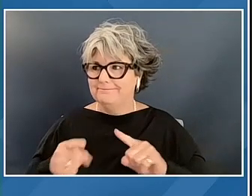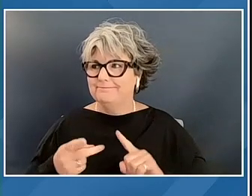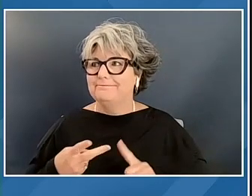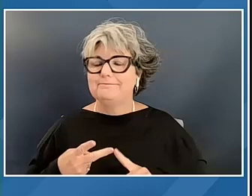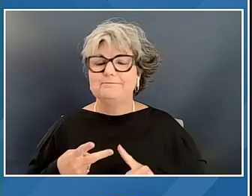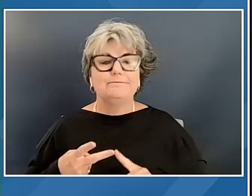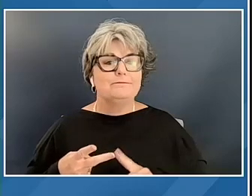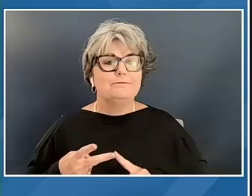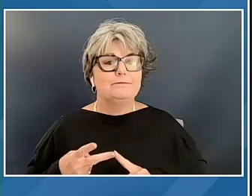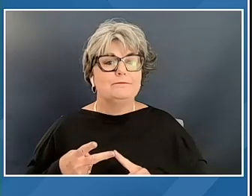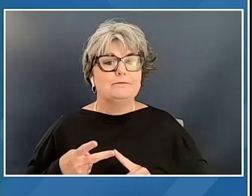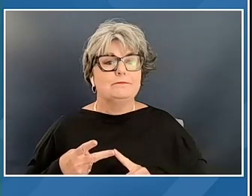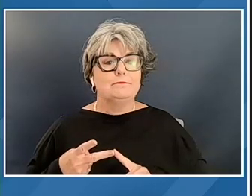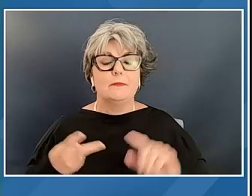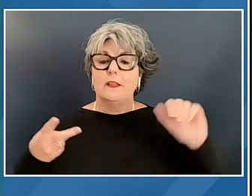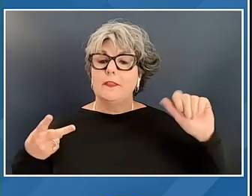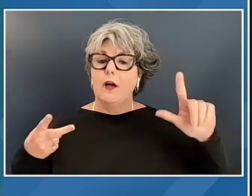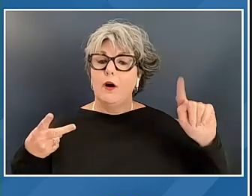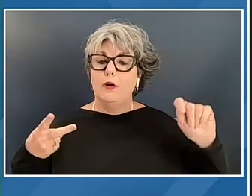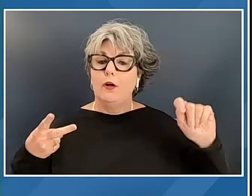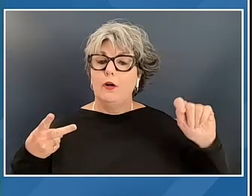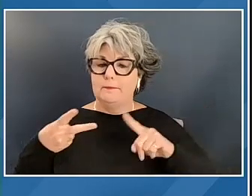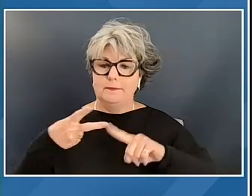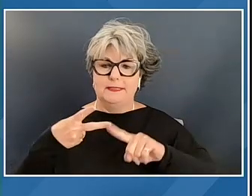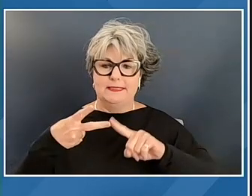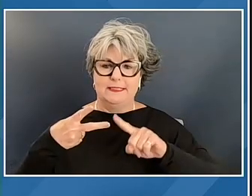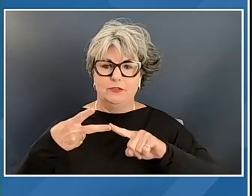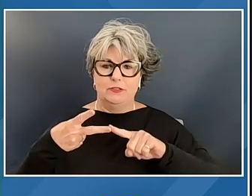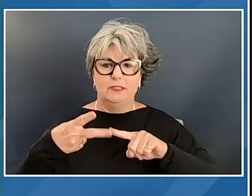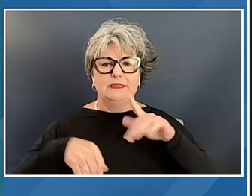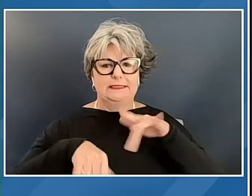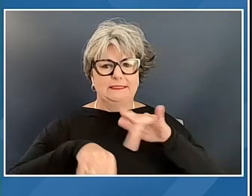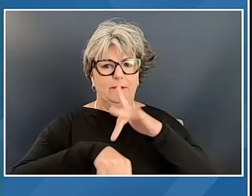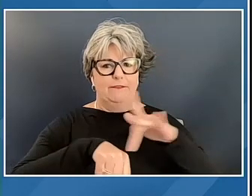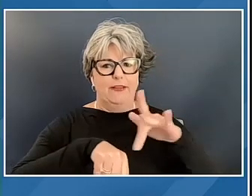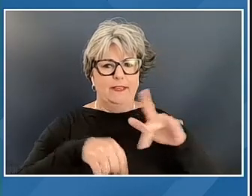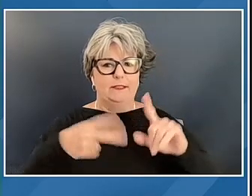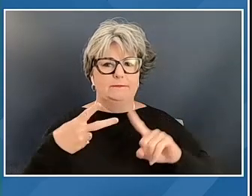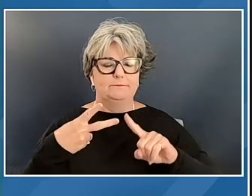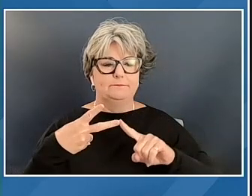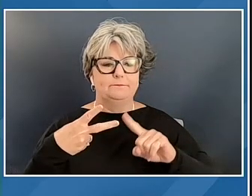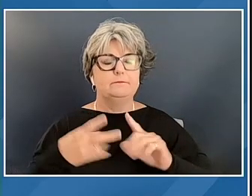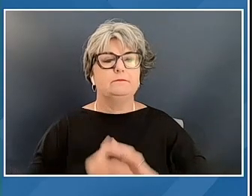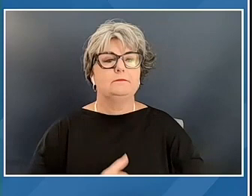alternate spot vacant for now.